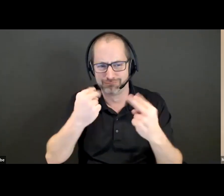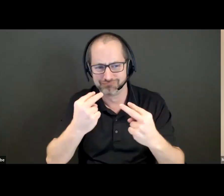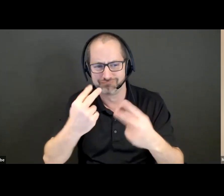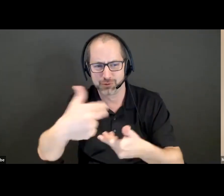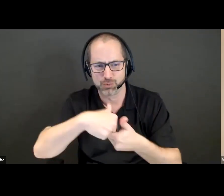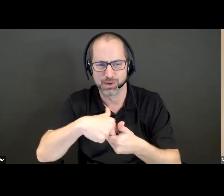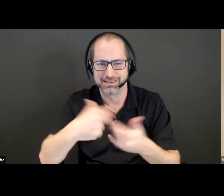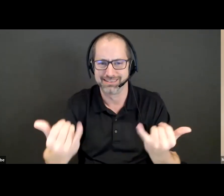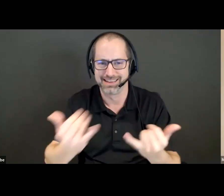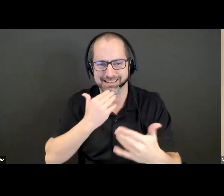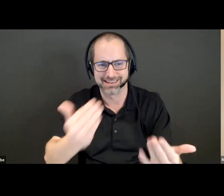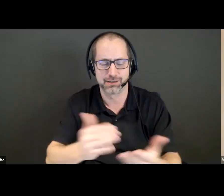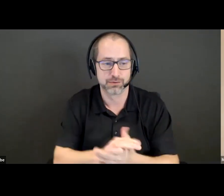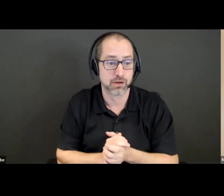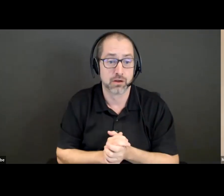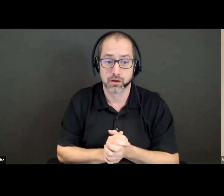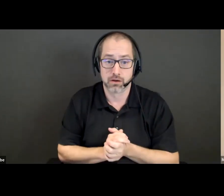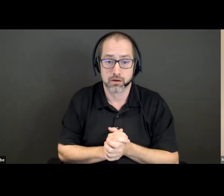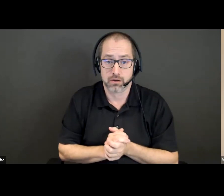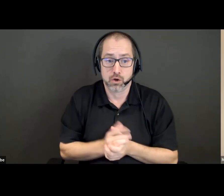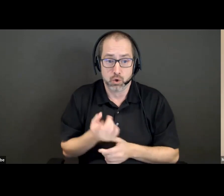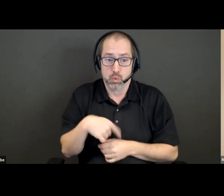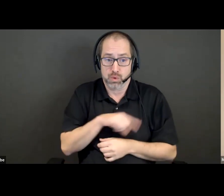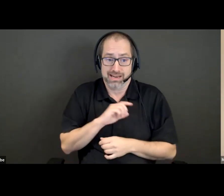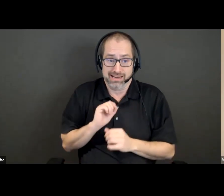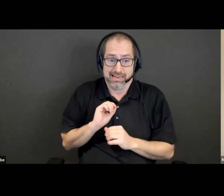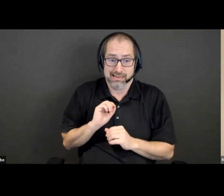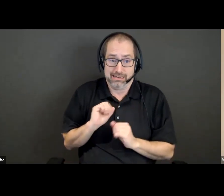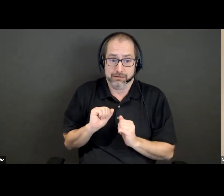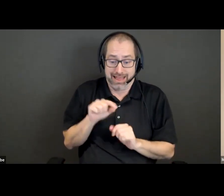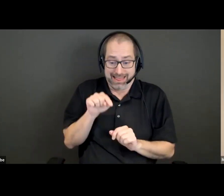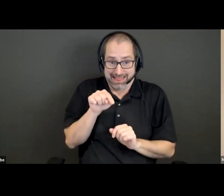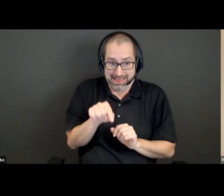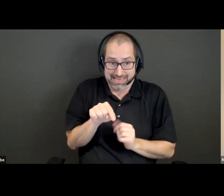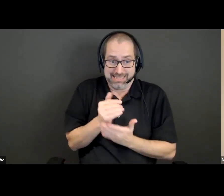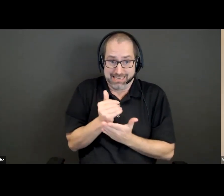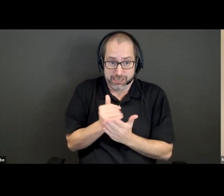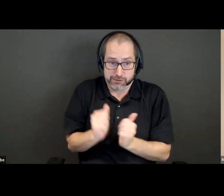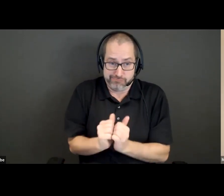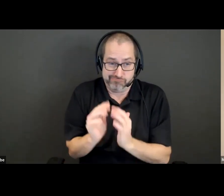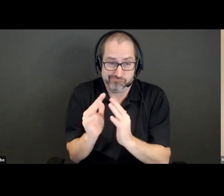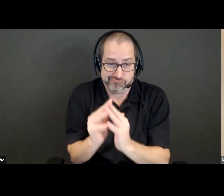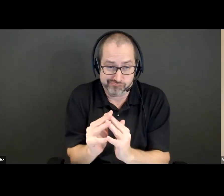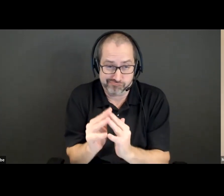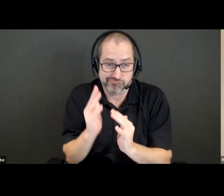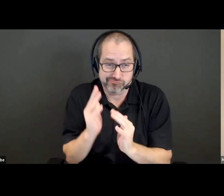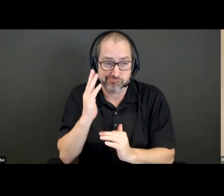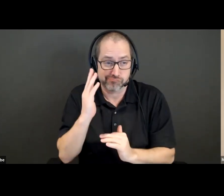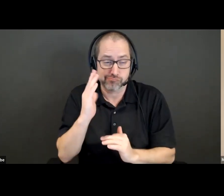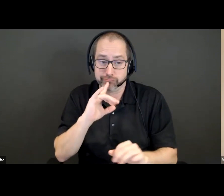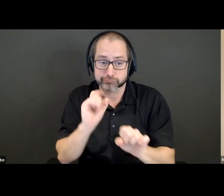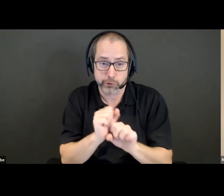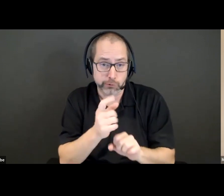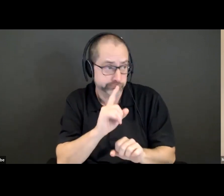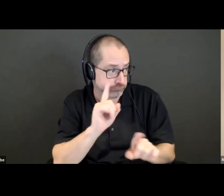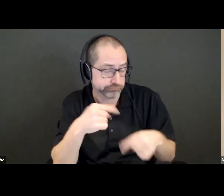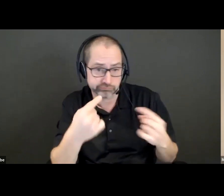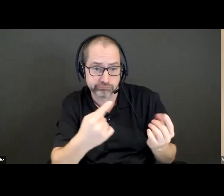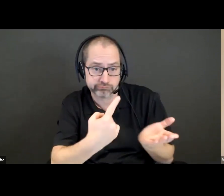We have created this session based on a deliberative dialogue that that Realize